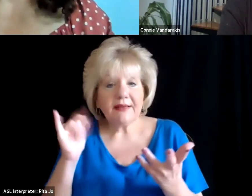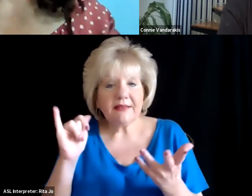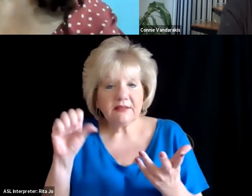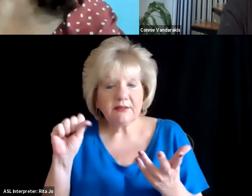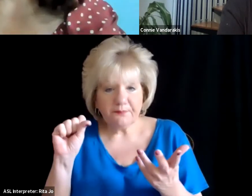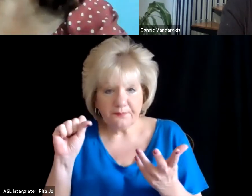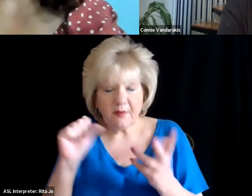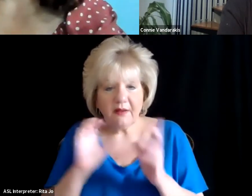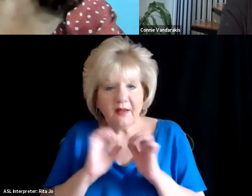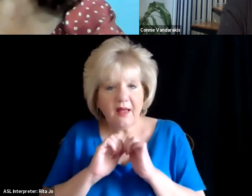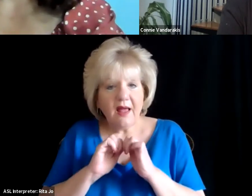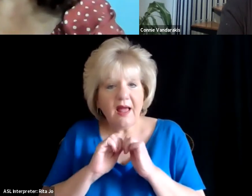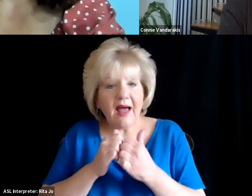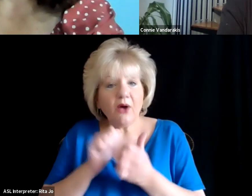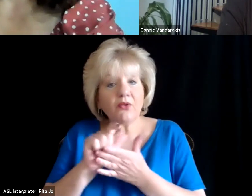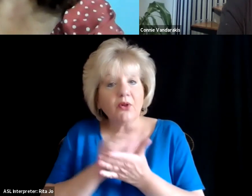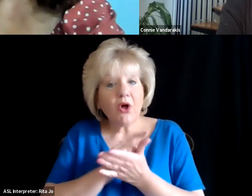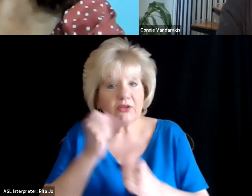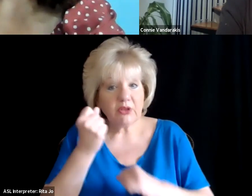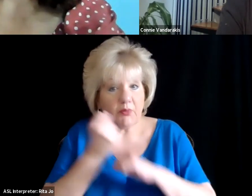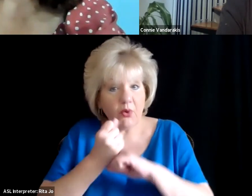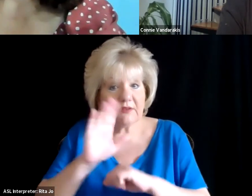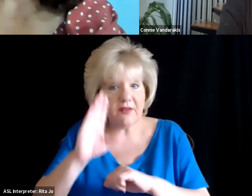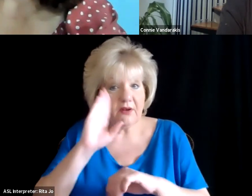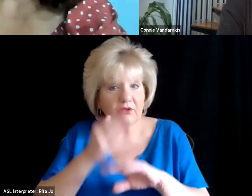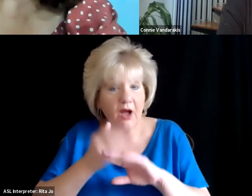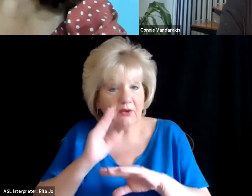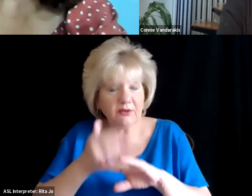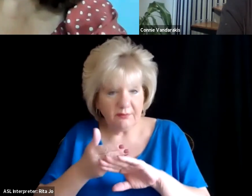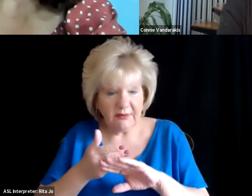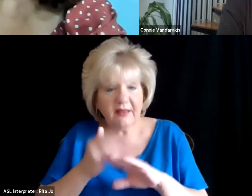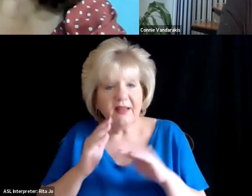how the law supports their child. Yeah. In a fair education.